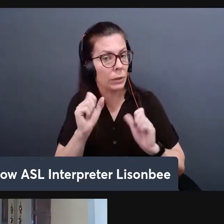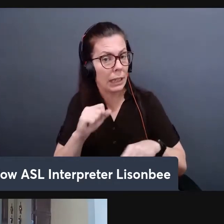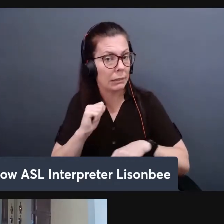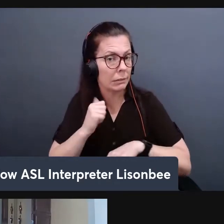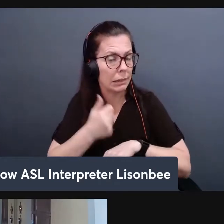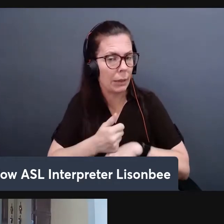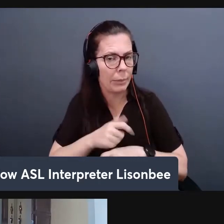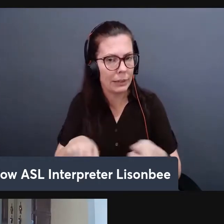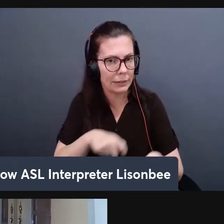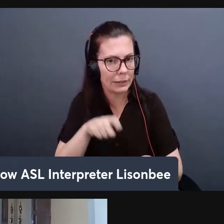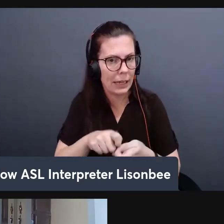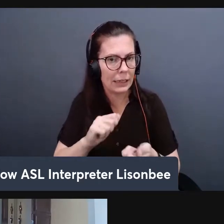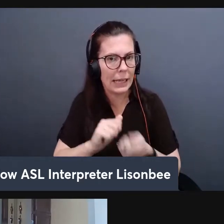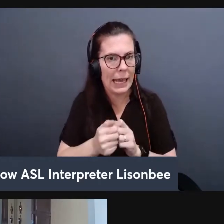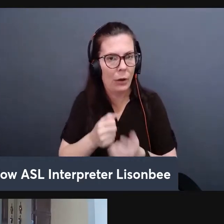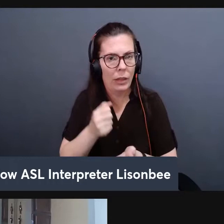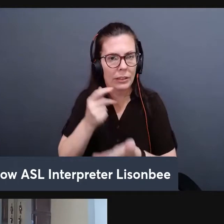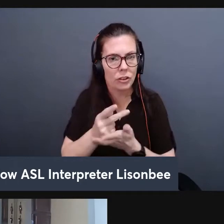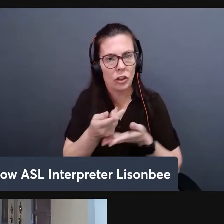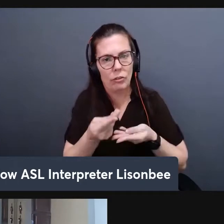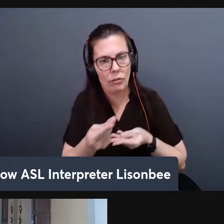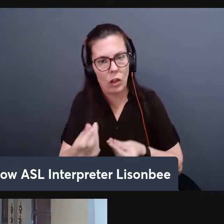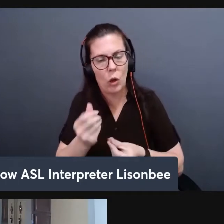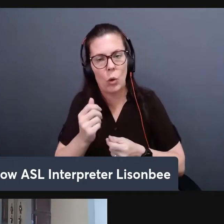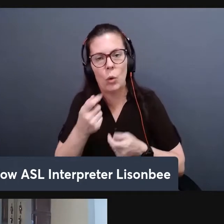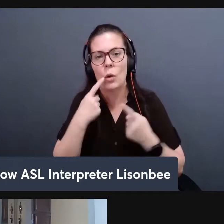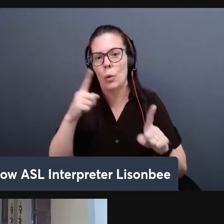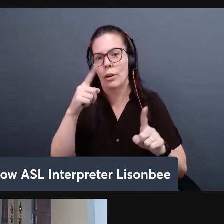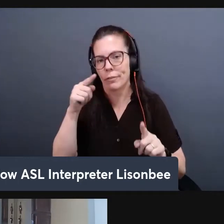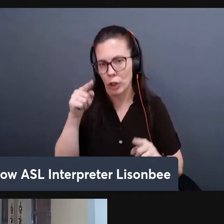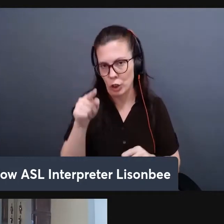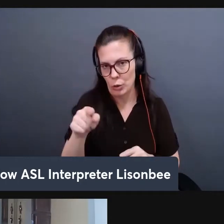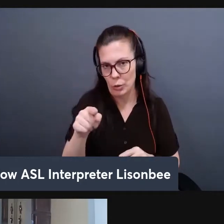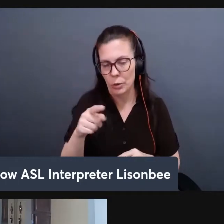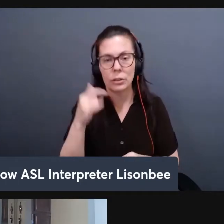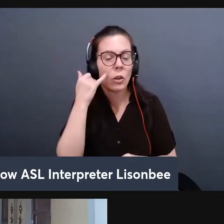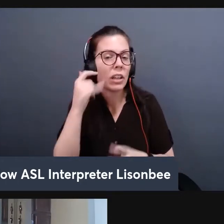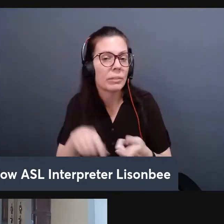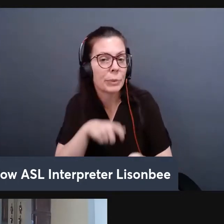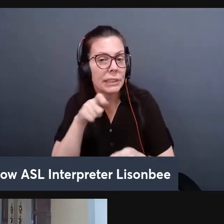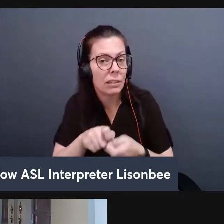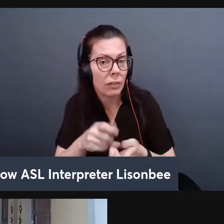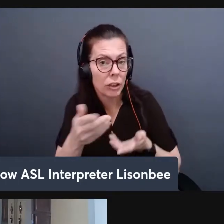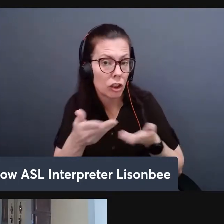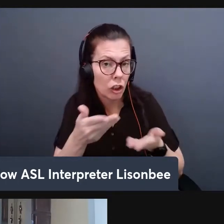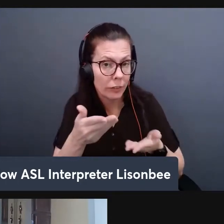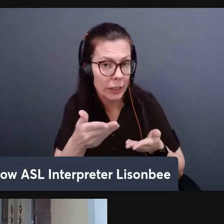how that authentication flow needs to work for you. So if you have a specific service that you wanna use